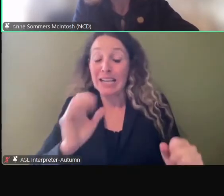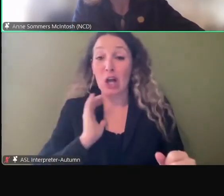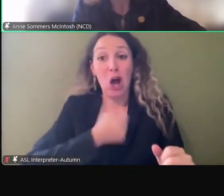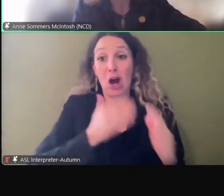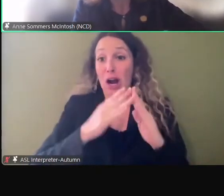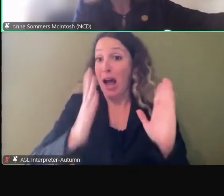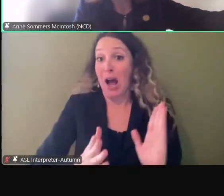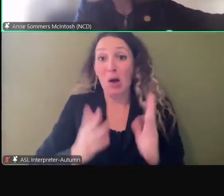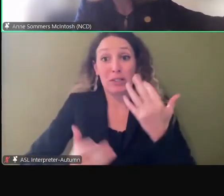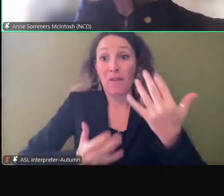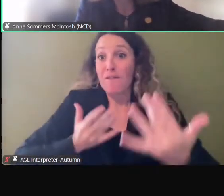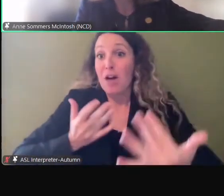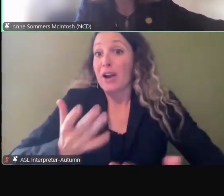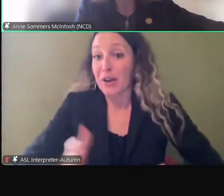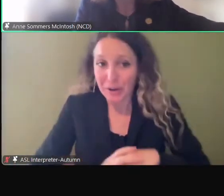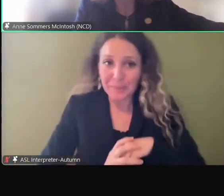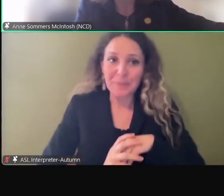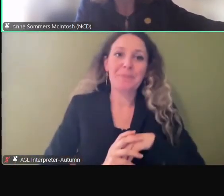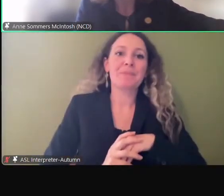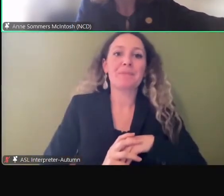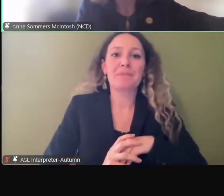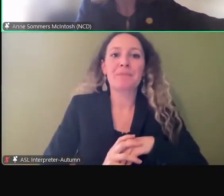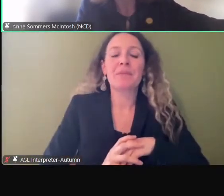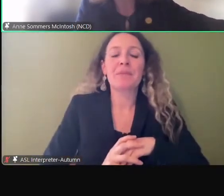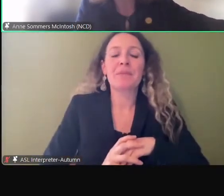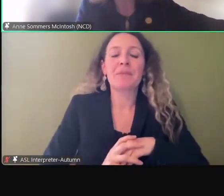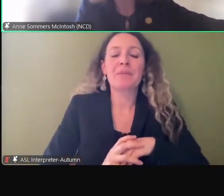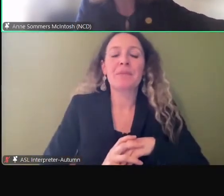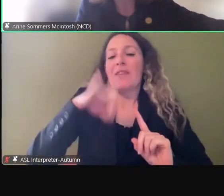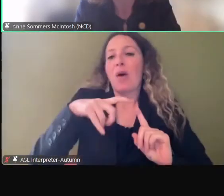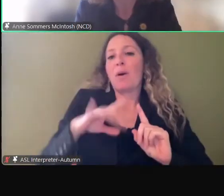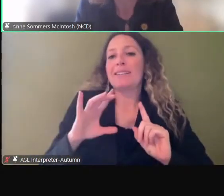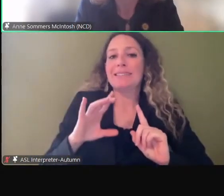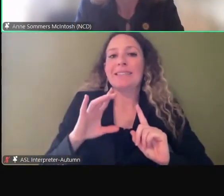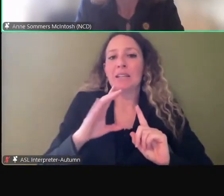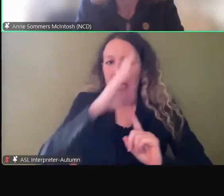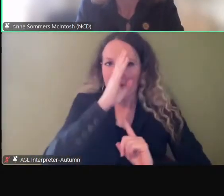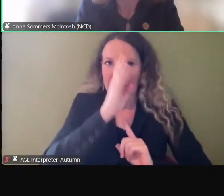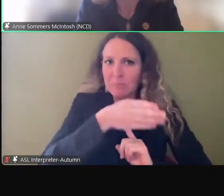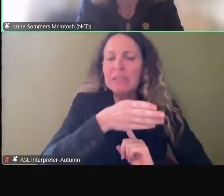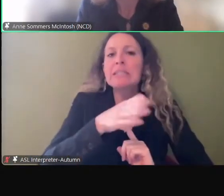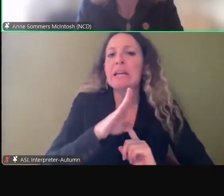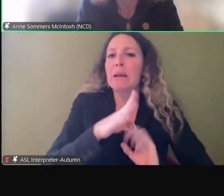in the case of Michael Hickson was explicit bias. However, implicit bias is a rankling